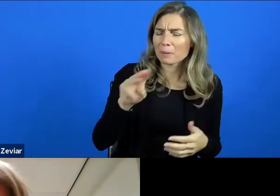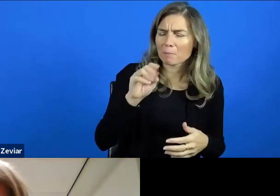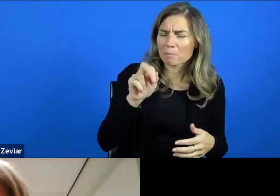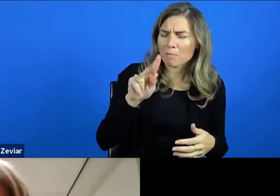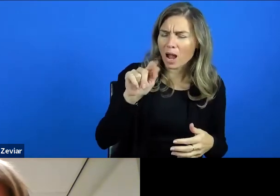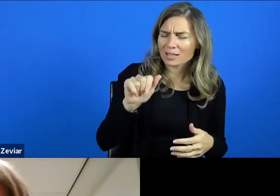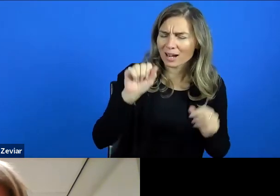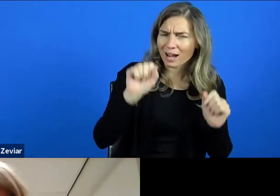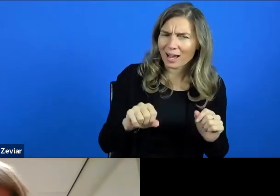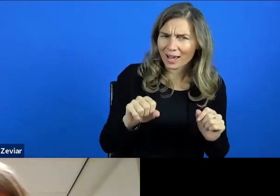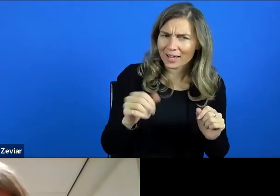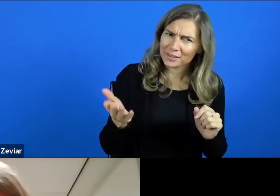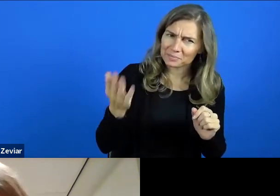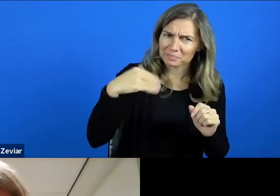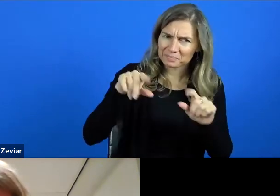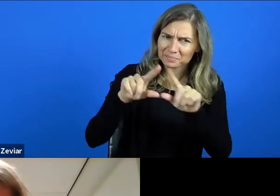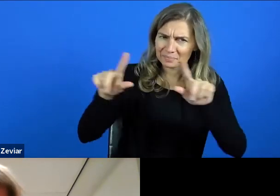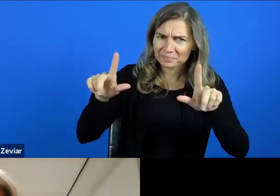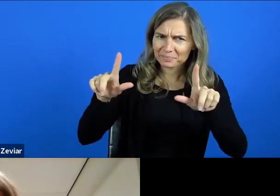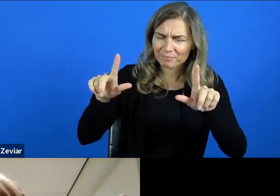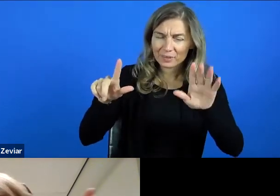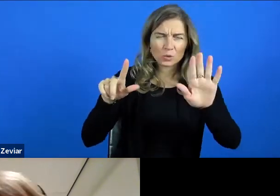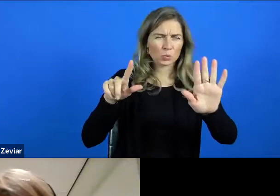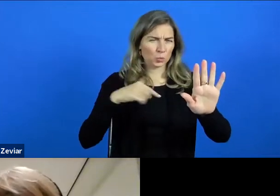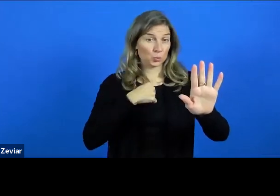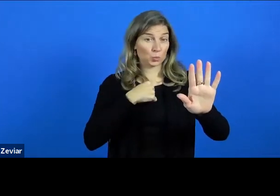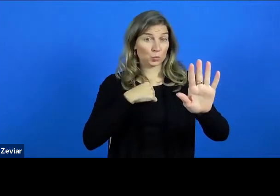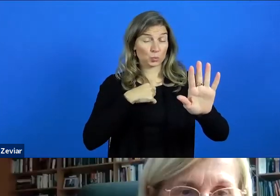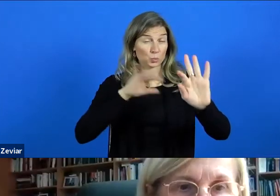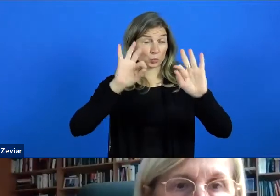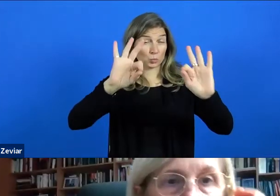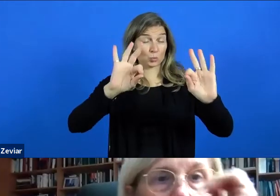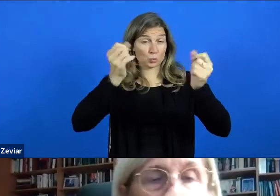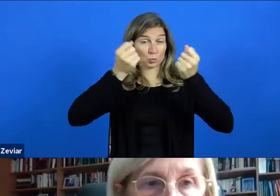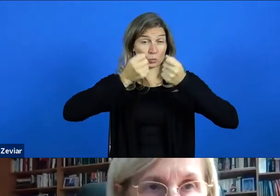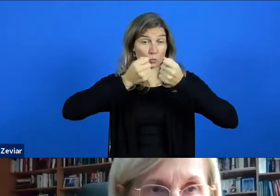So, as I understand, the complaint form on the website is accessible